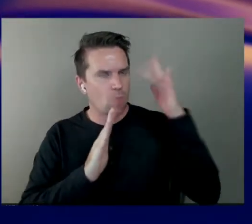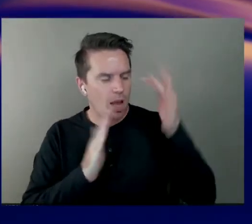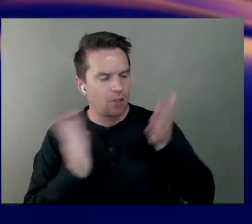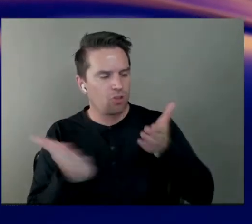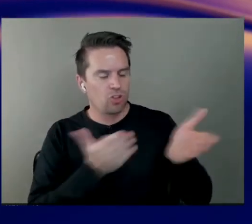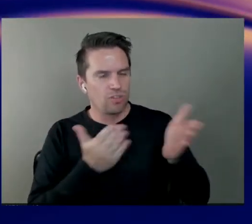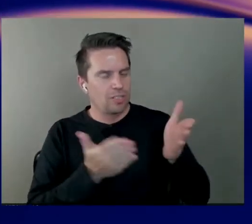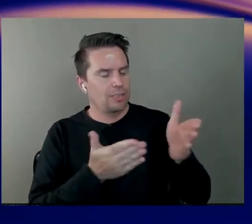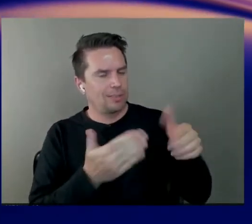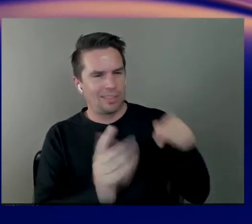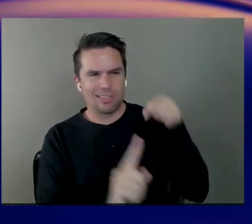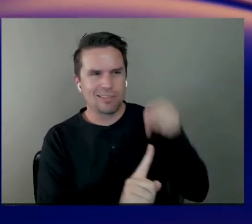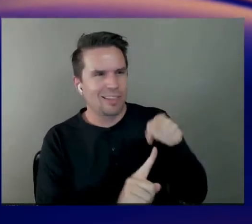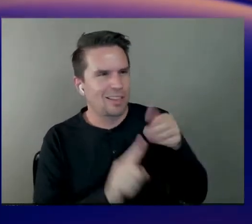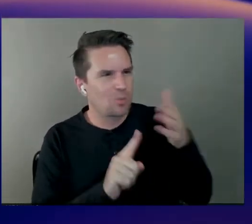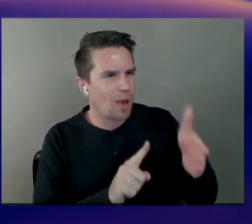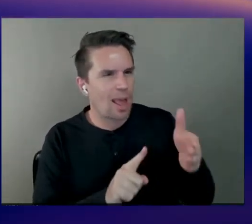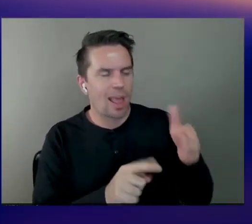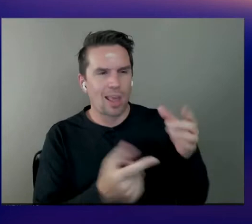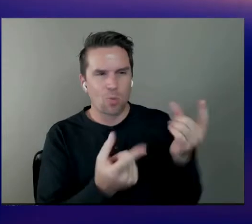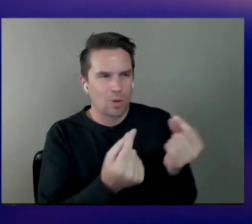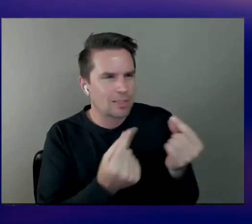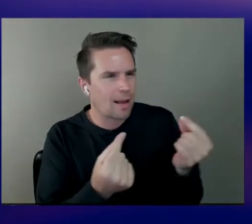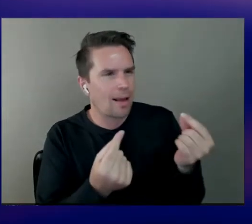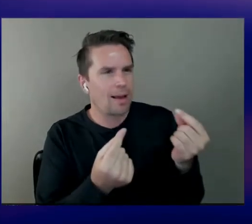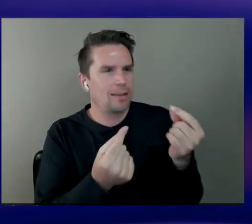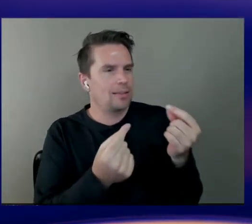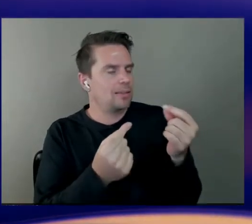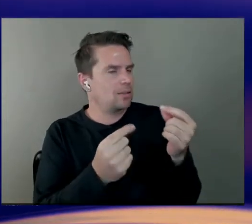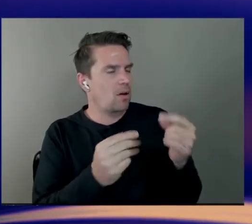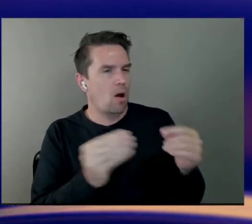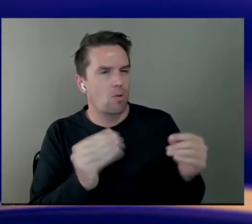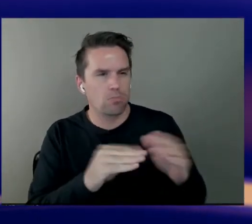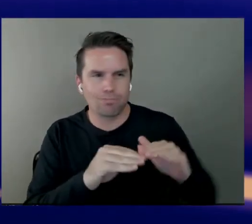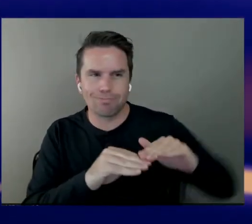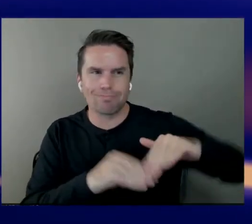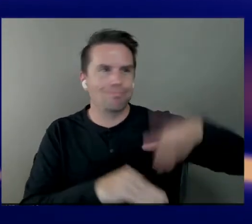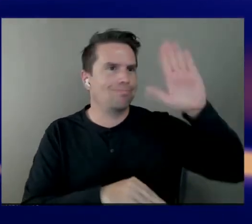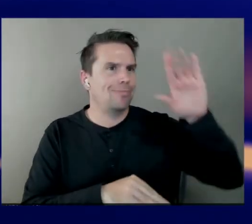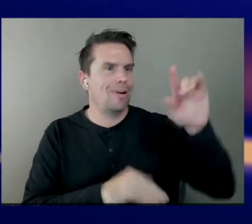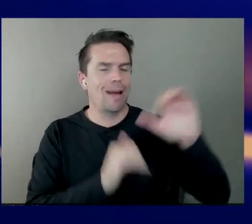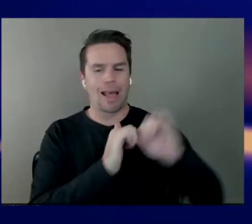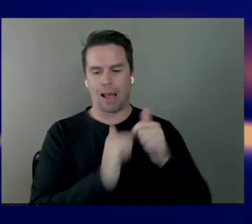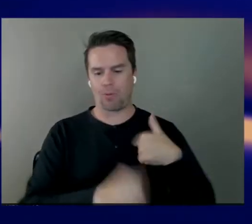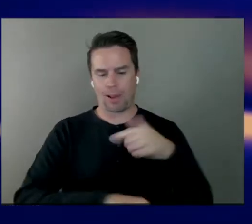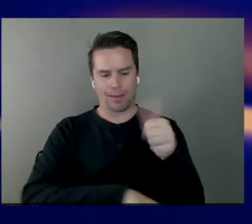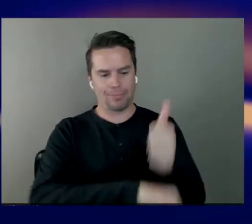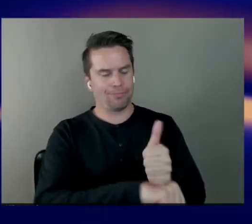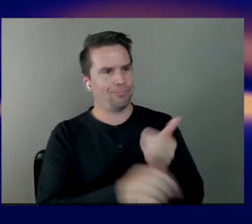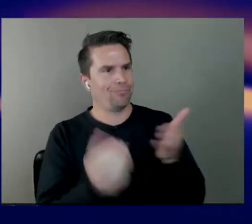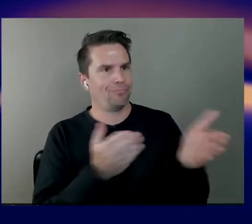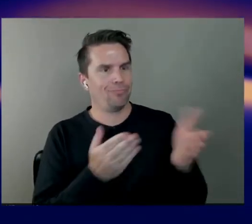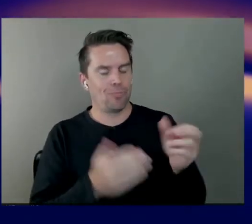or what it does or way beyond just the, how do I configure this service? Or how do I work with this service?